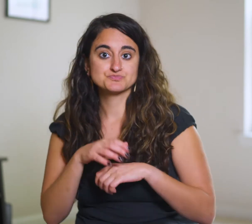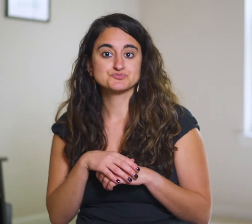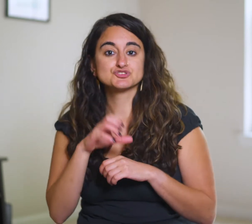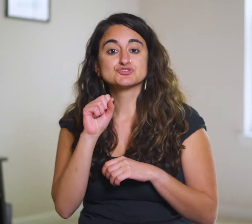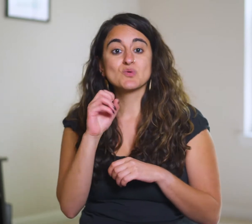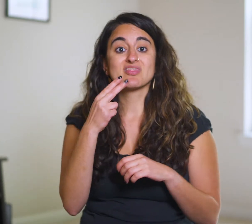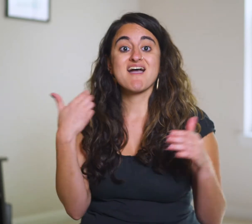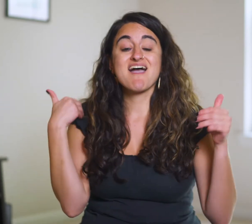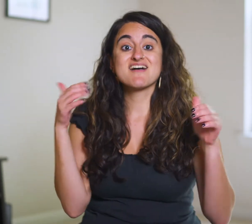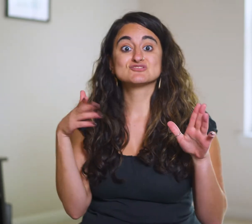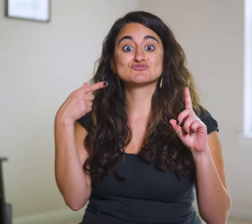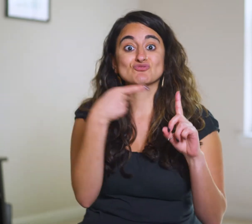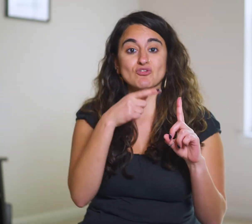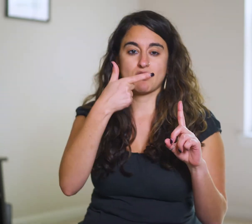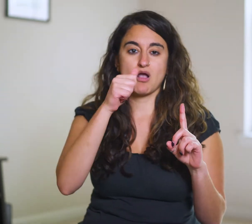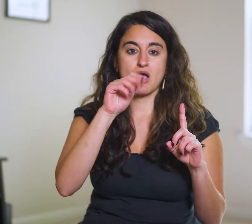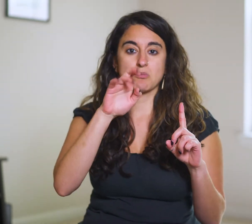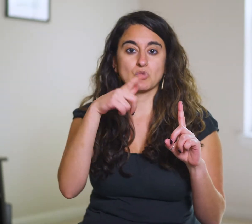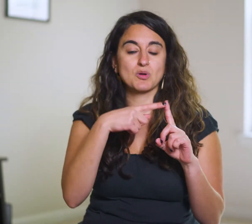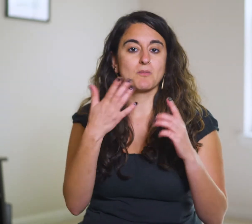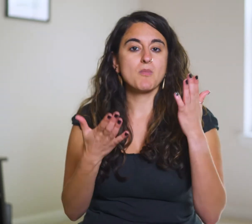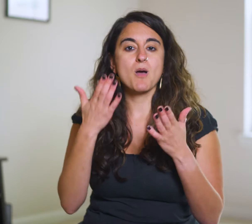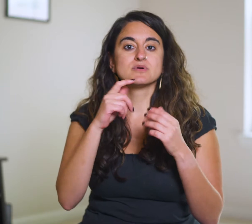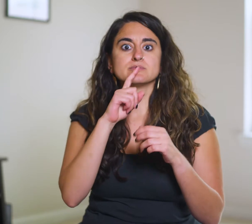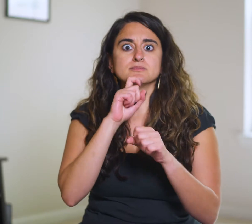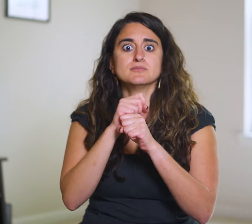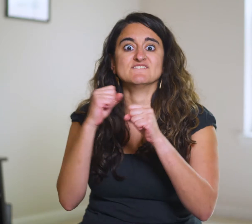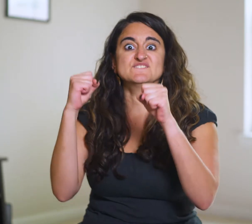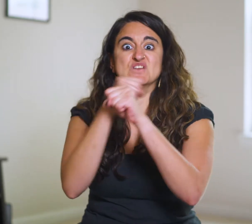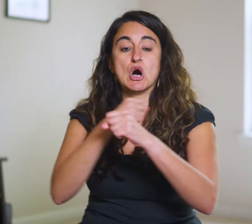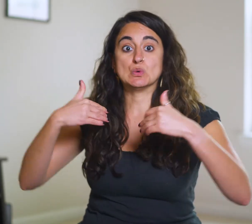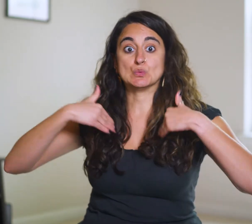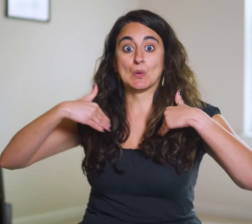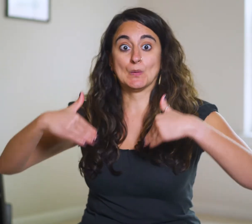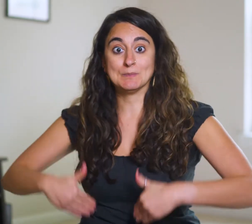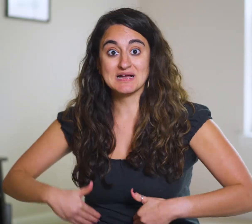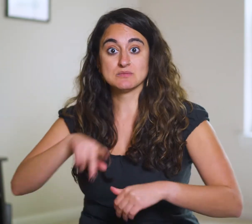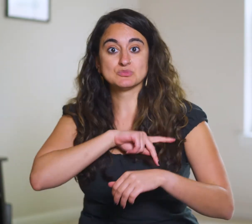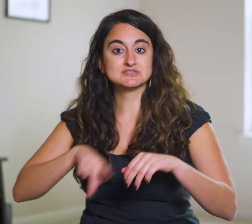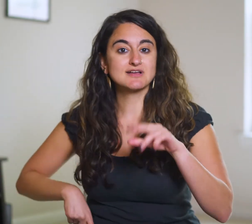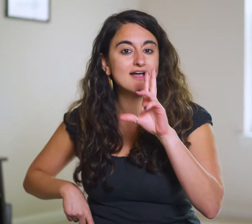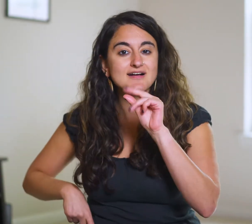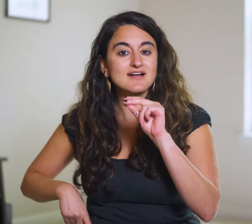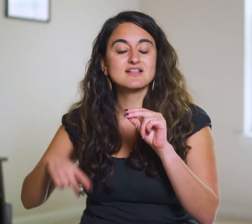So the angel probably wasn’t fighting a literal human prince;